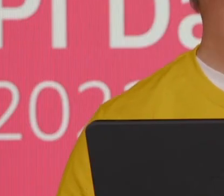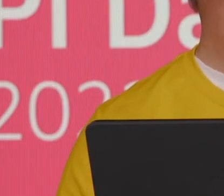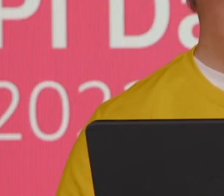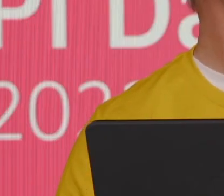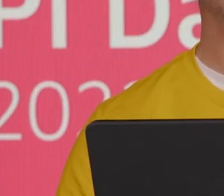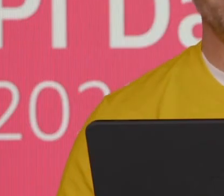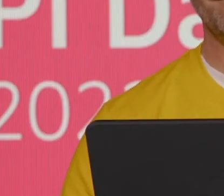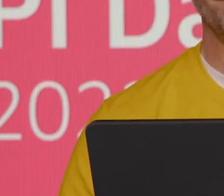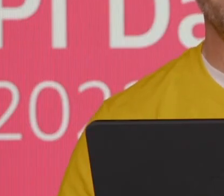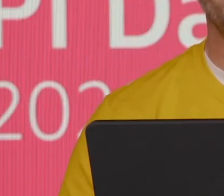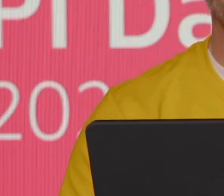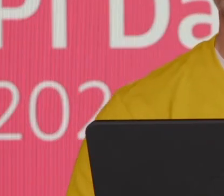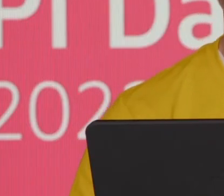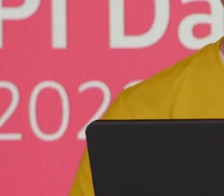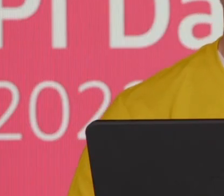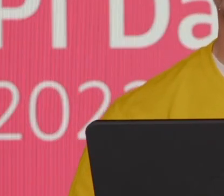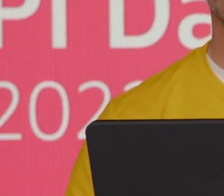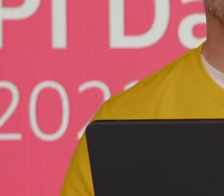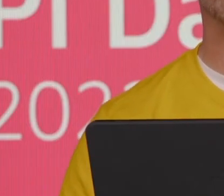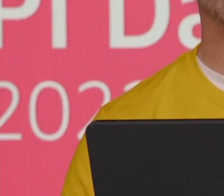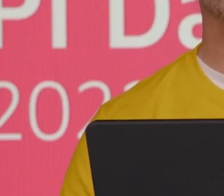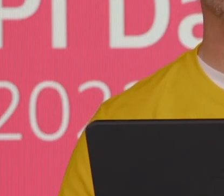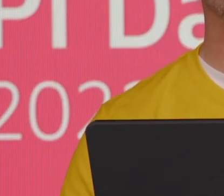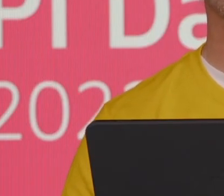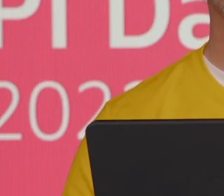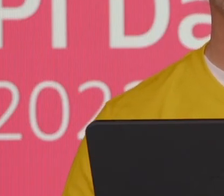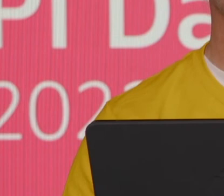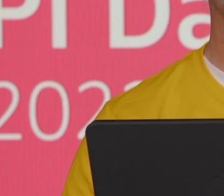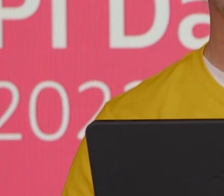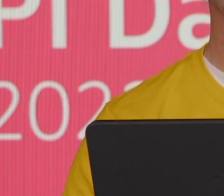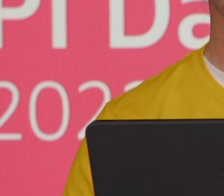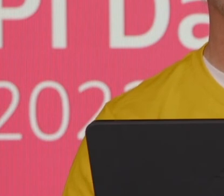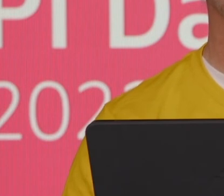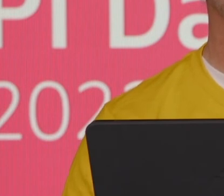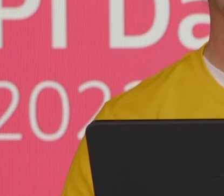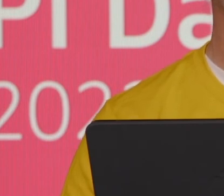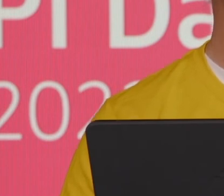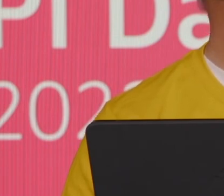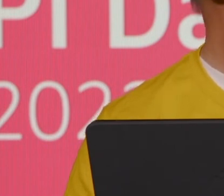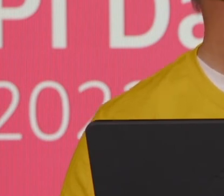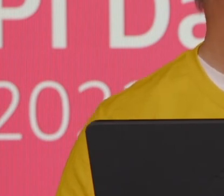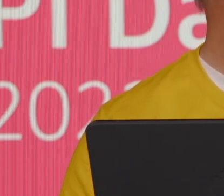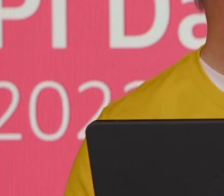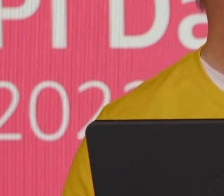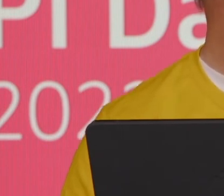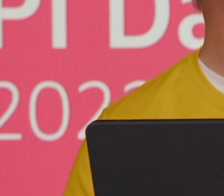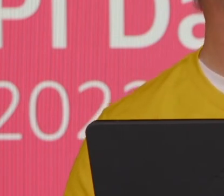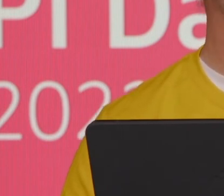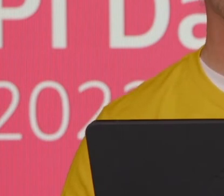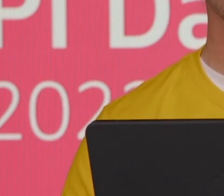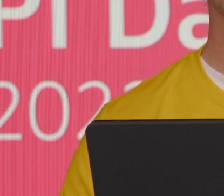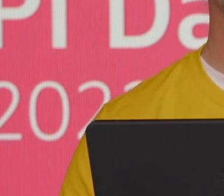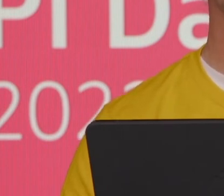All right, thank you so much, Kevin. All right, so Kevin just shared with us a bunch of recent innovations from S3,